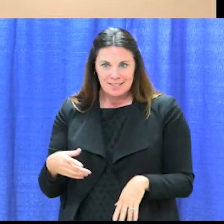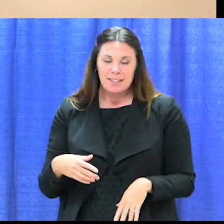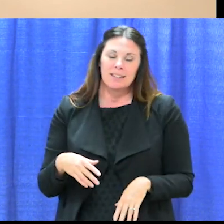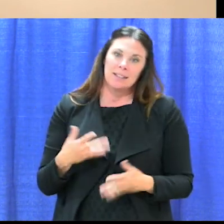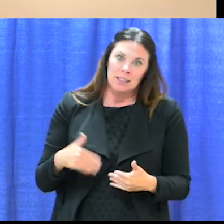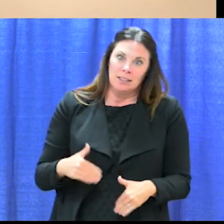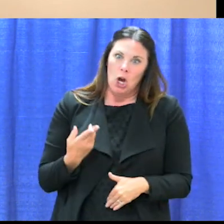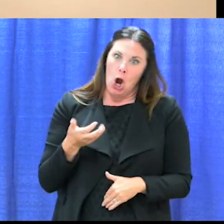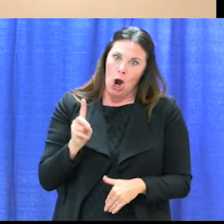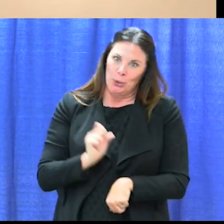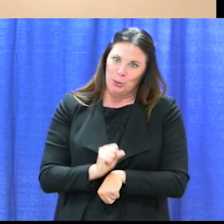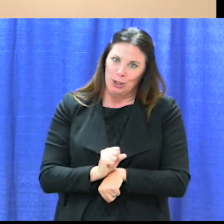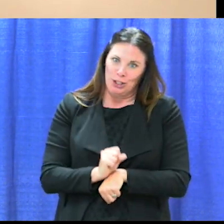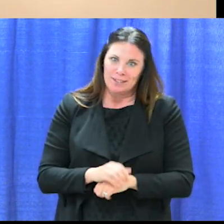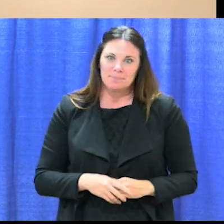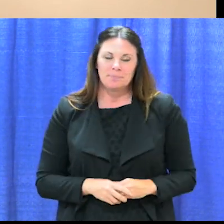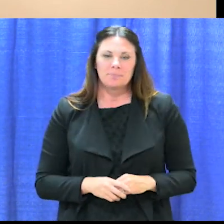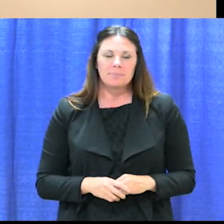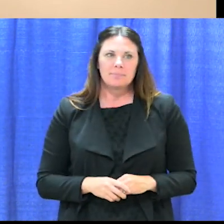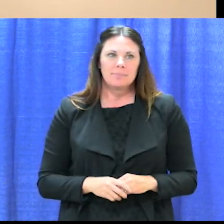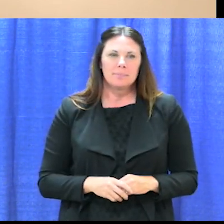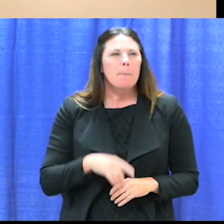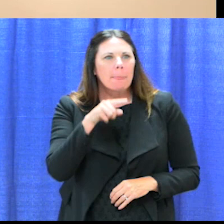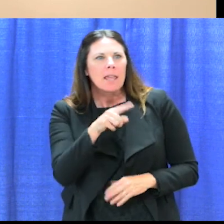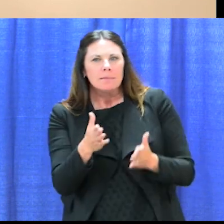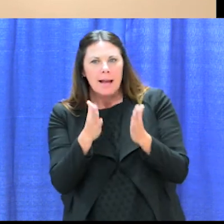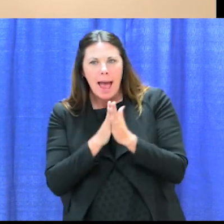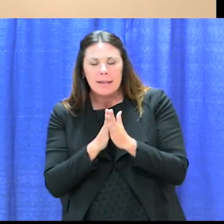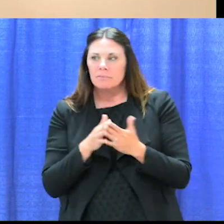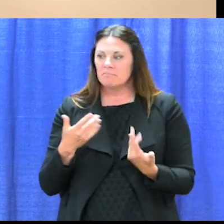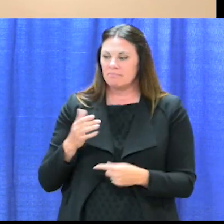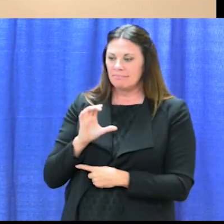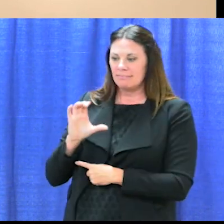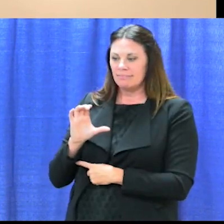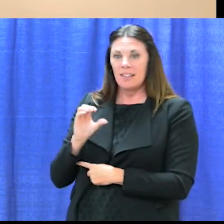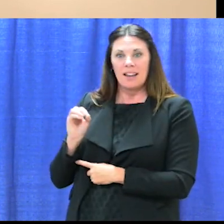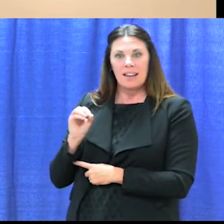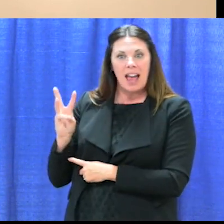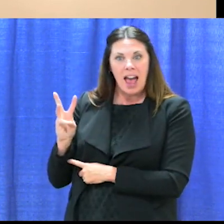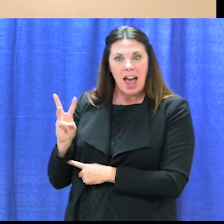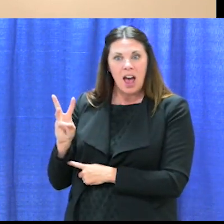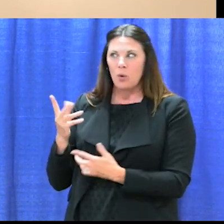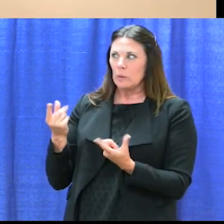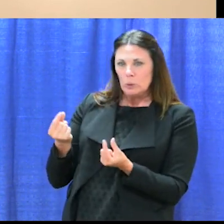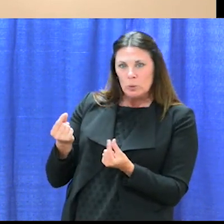And then in terms of the specific question on our Cow and our Colt deployables.